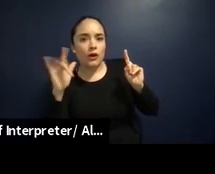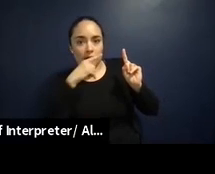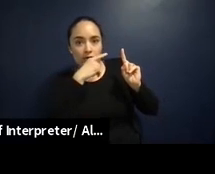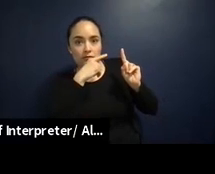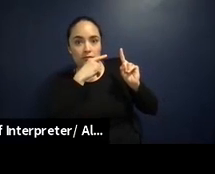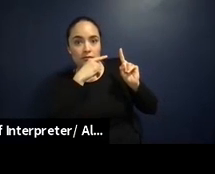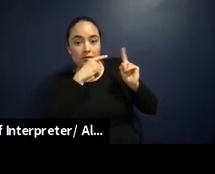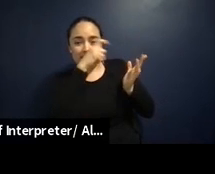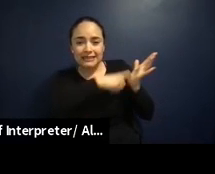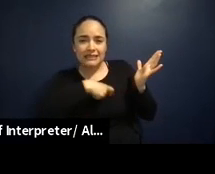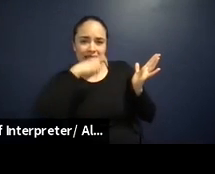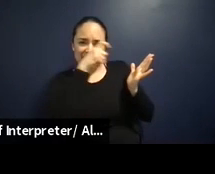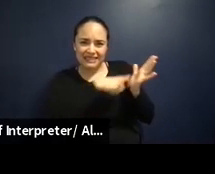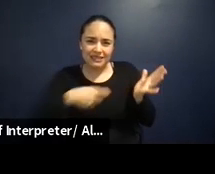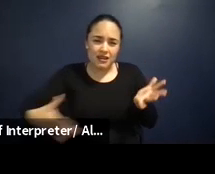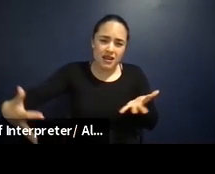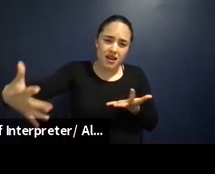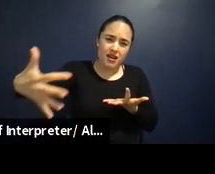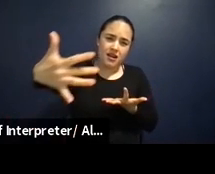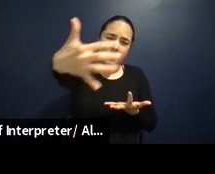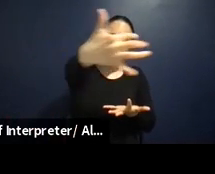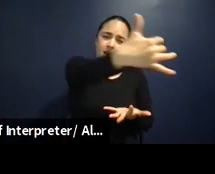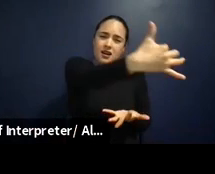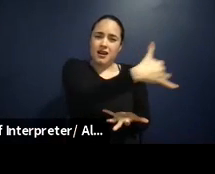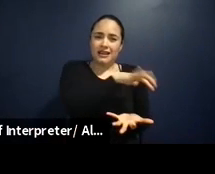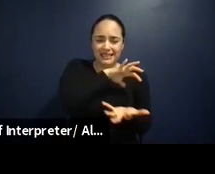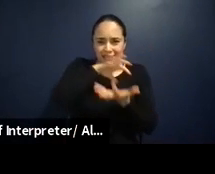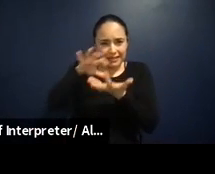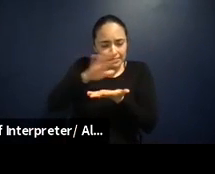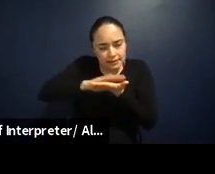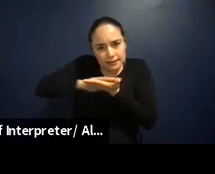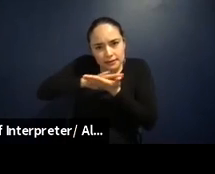if you look, that's the rock wall that we have at the museum, and I actually went to